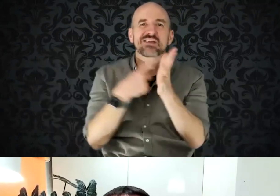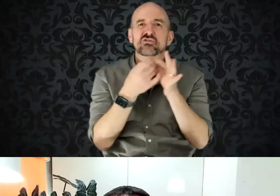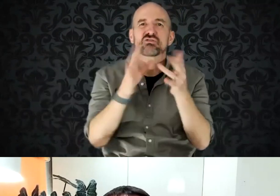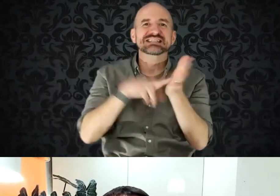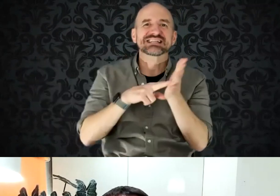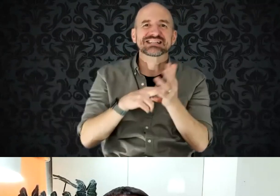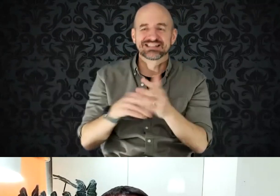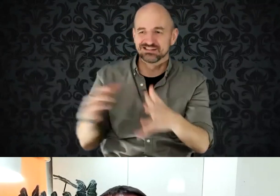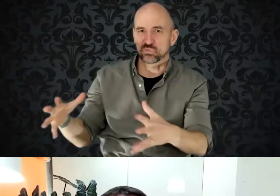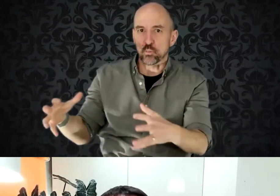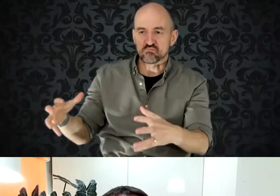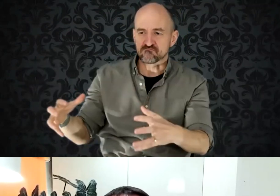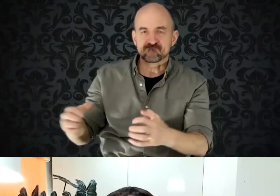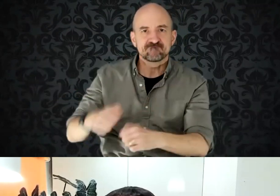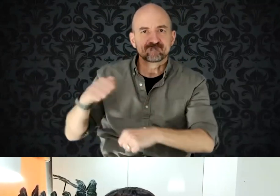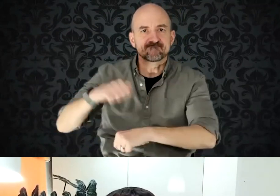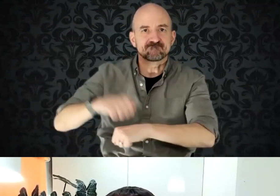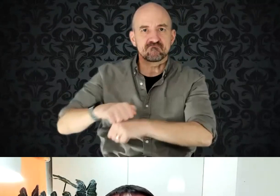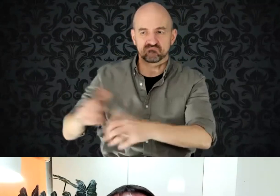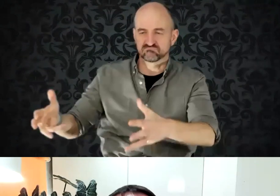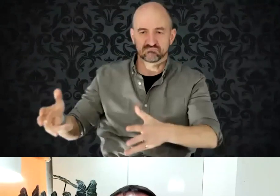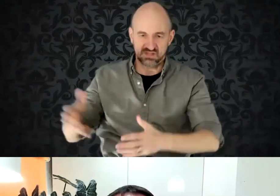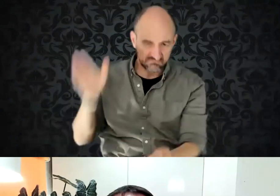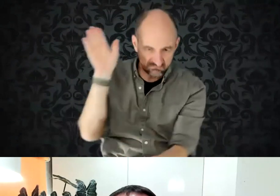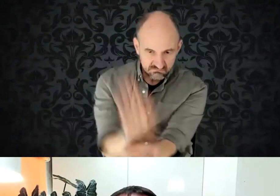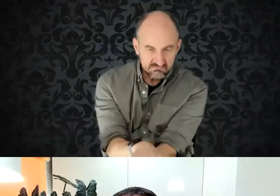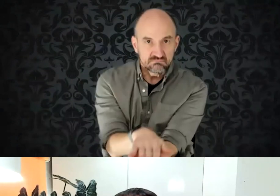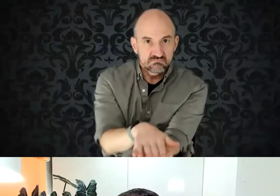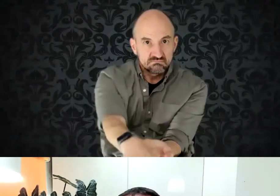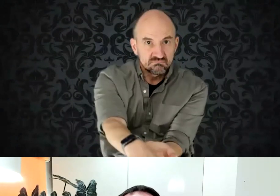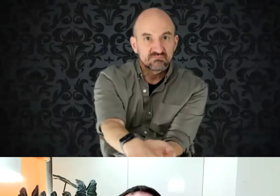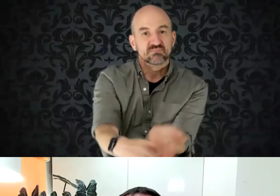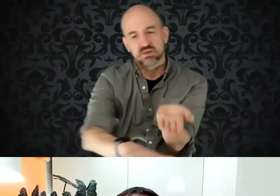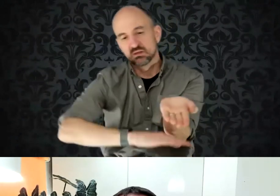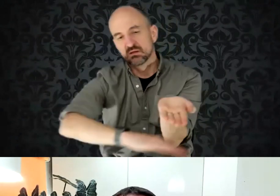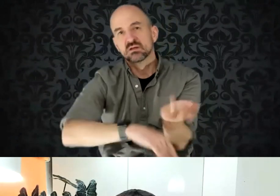alternative is resin bound gravel, and resin bound gravel is where you have the stone, the